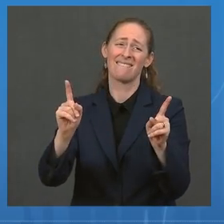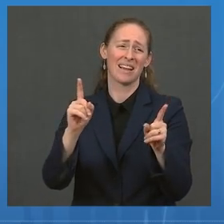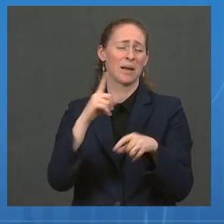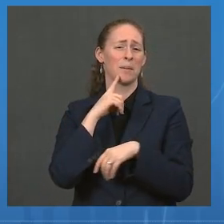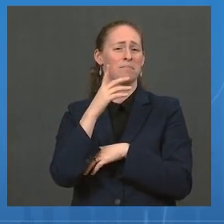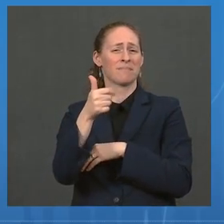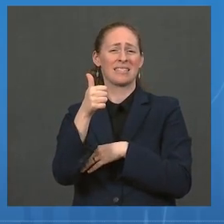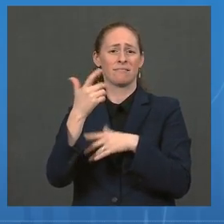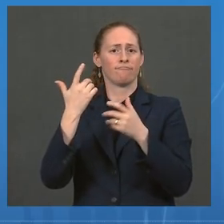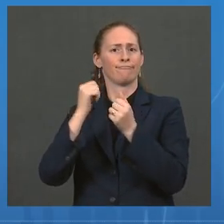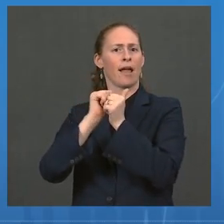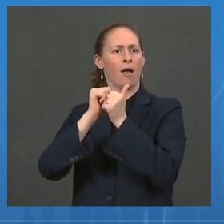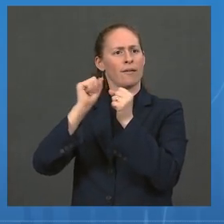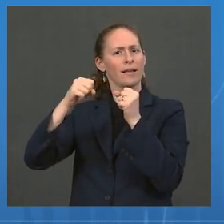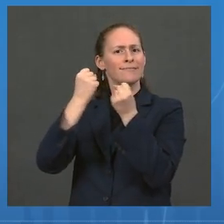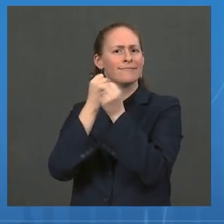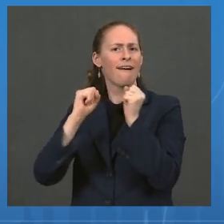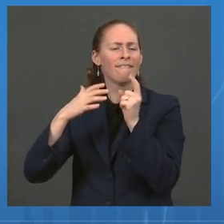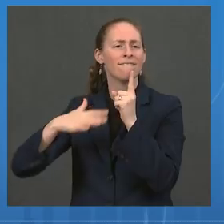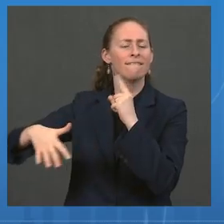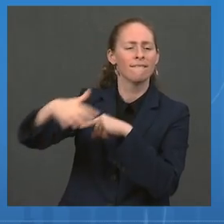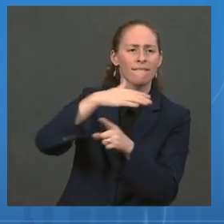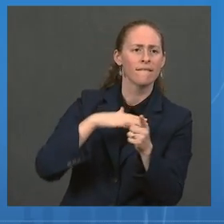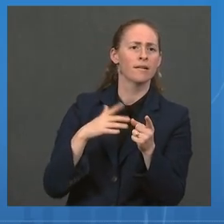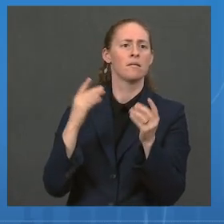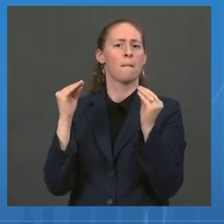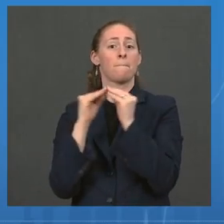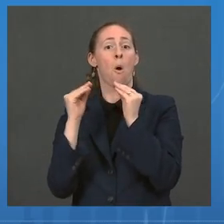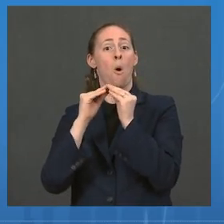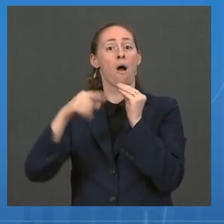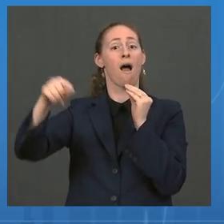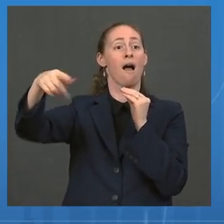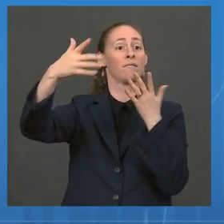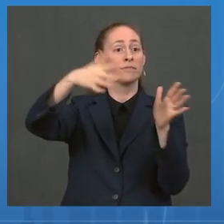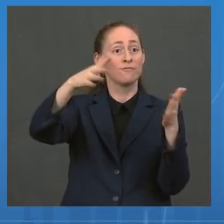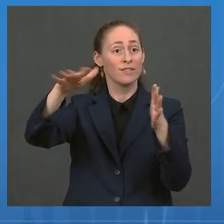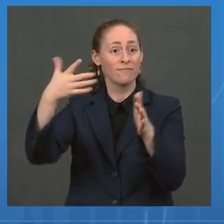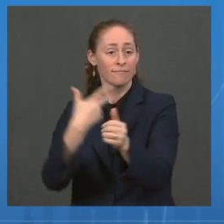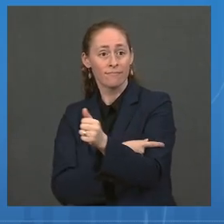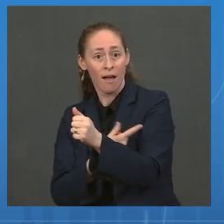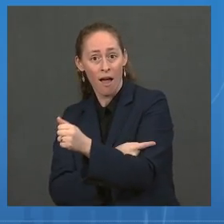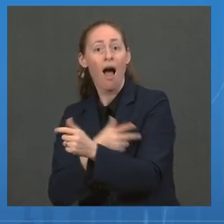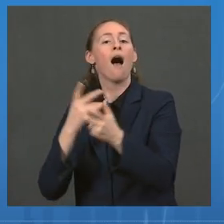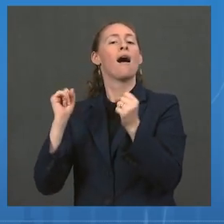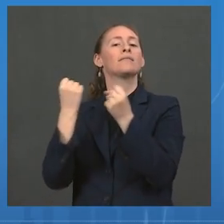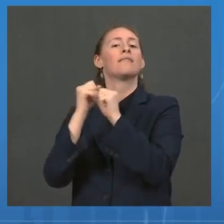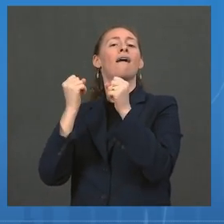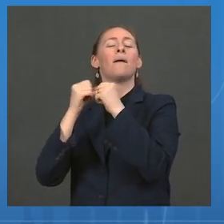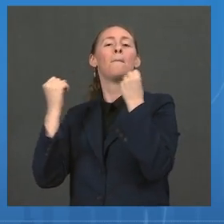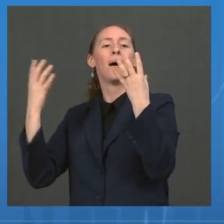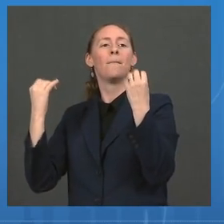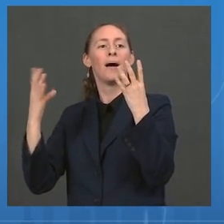The more people who get vaccinated, the more lives we will save and the faster this pandemic will come to an end. Thanks for your time.